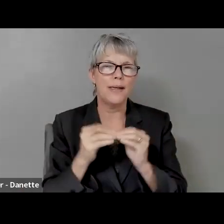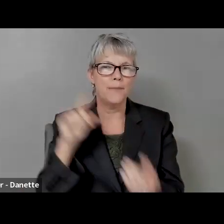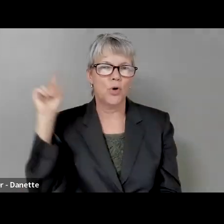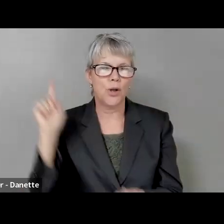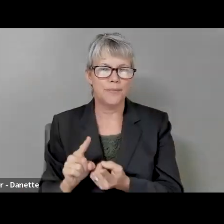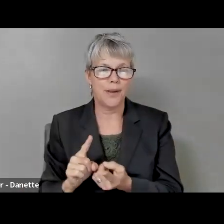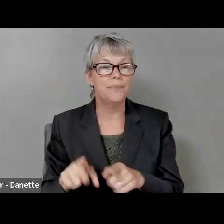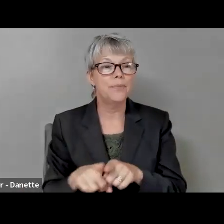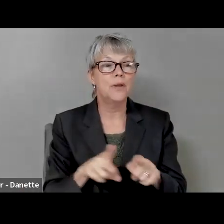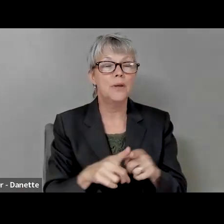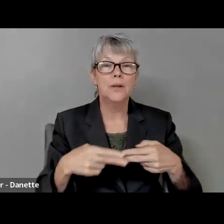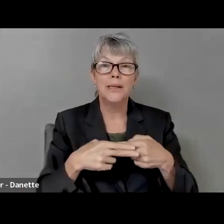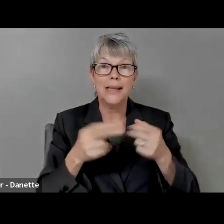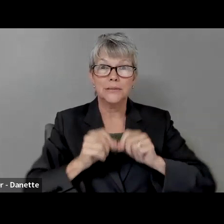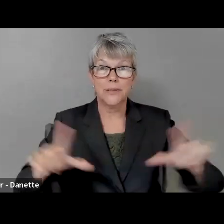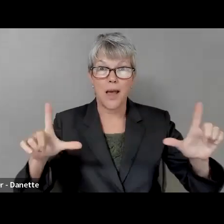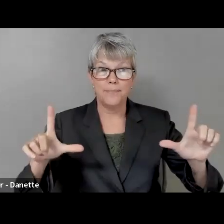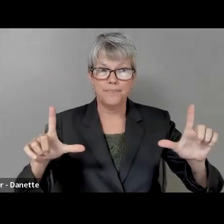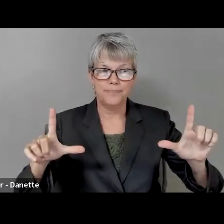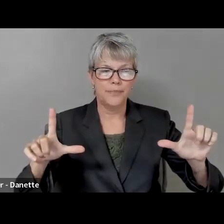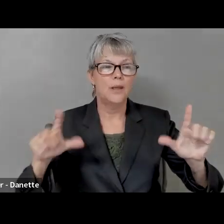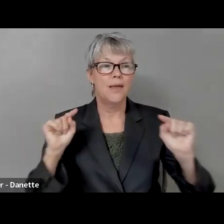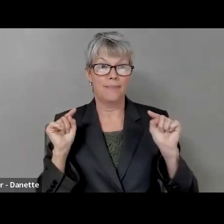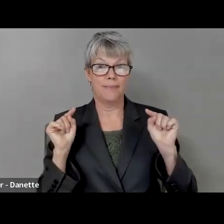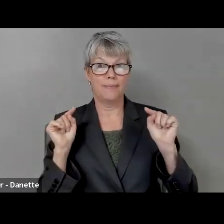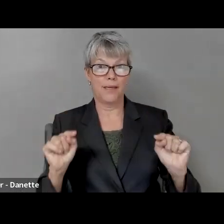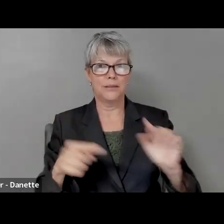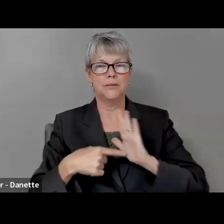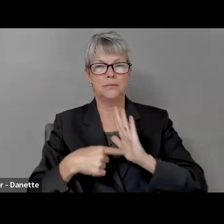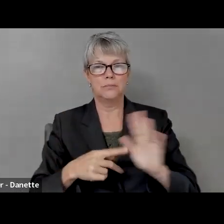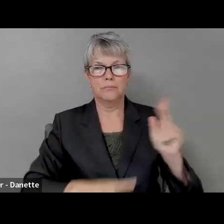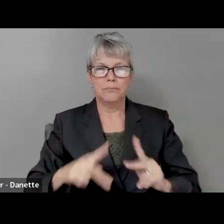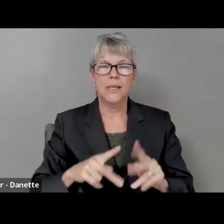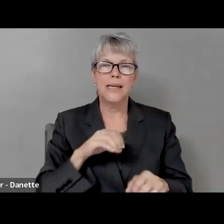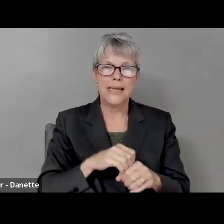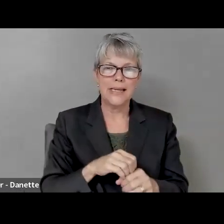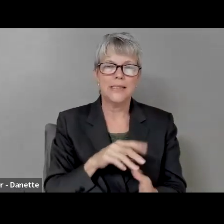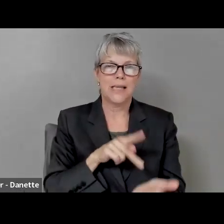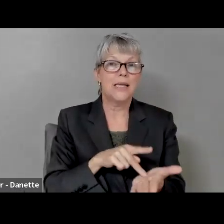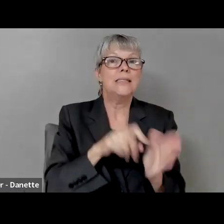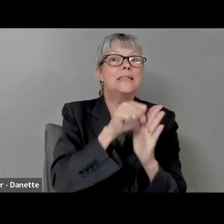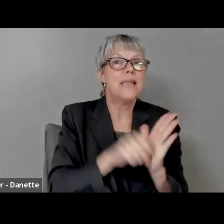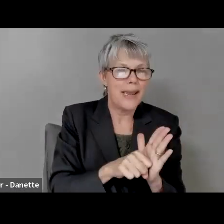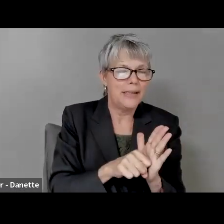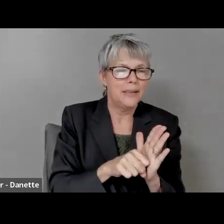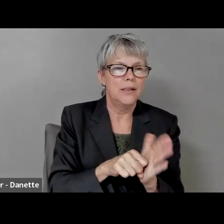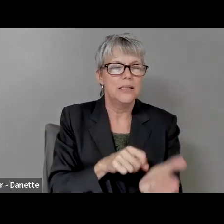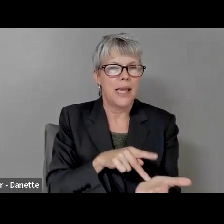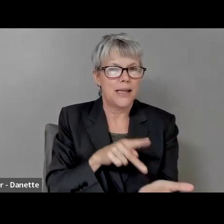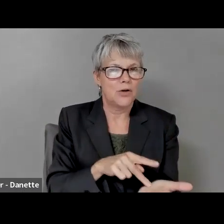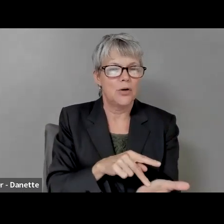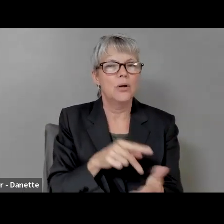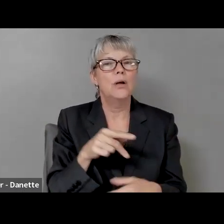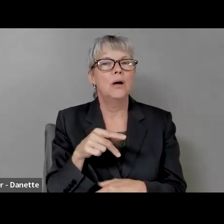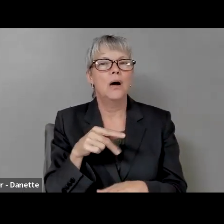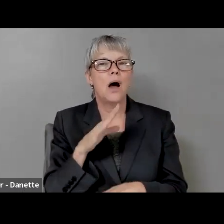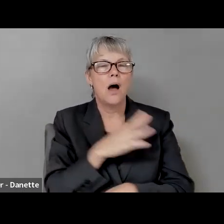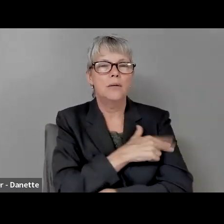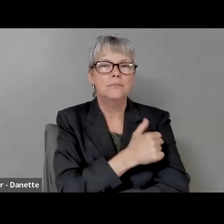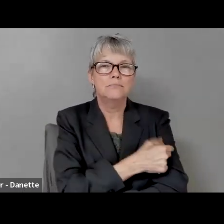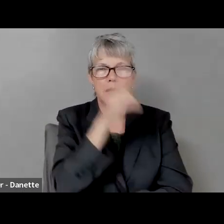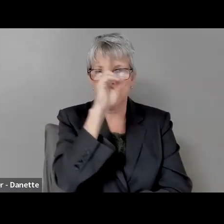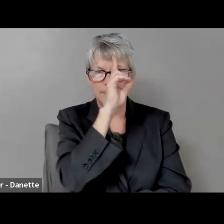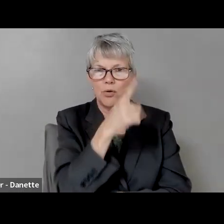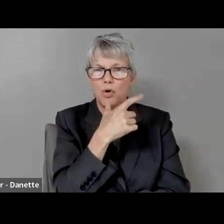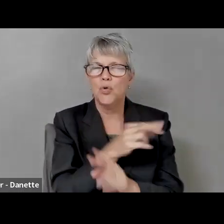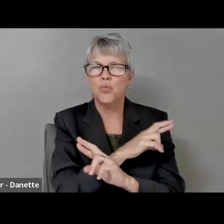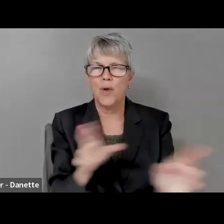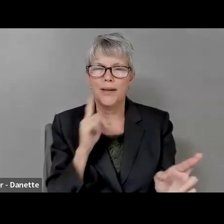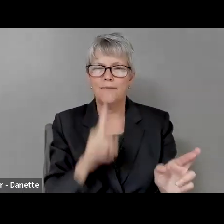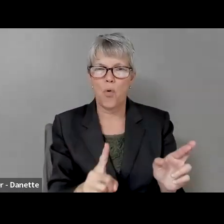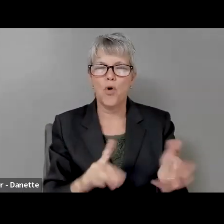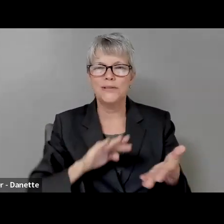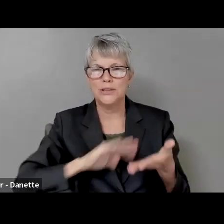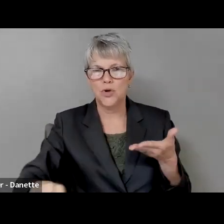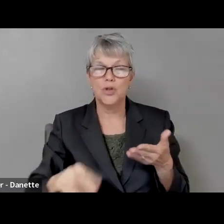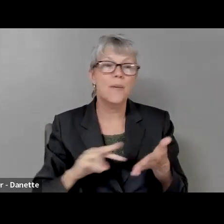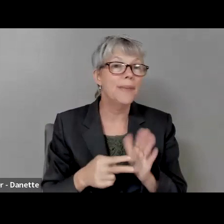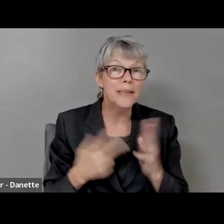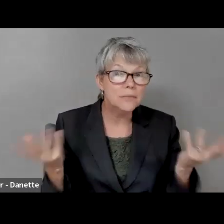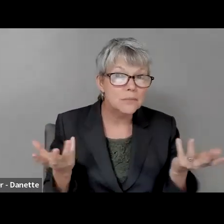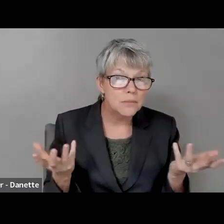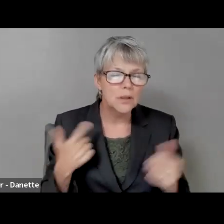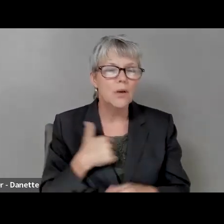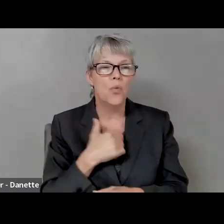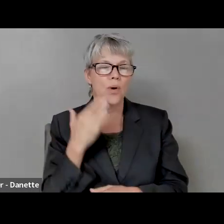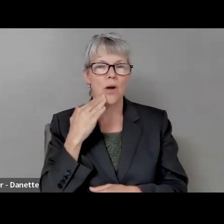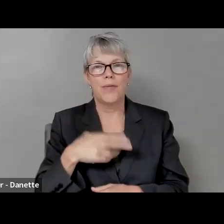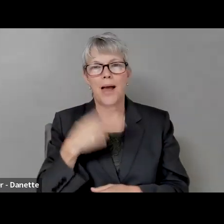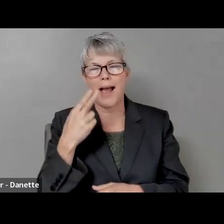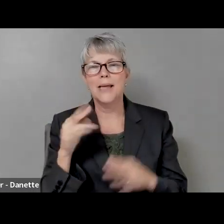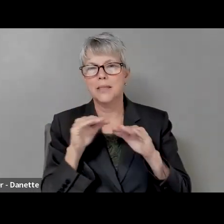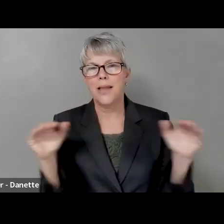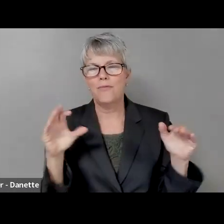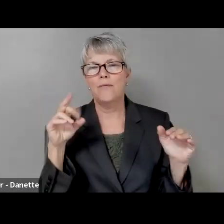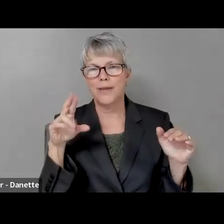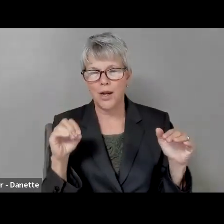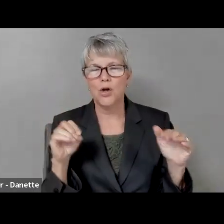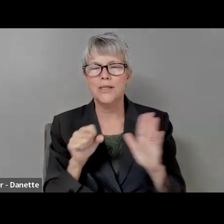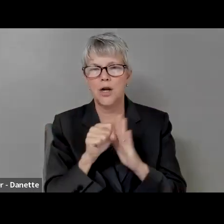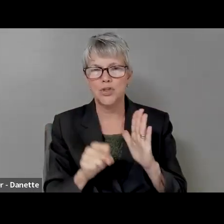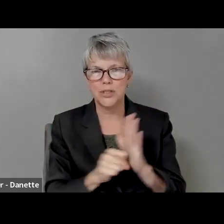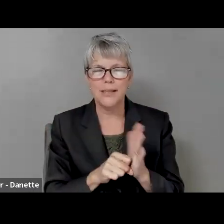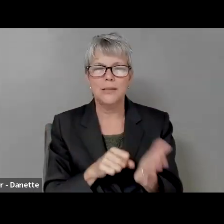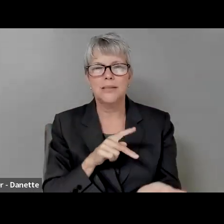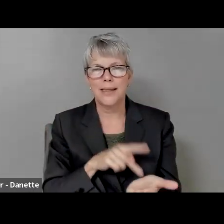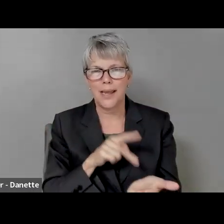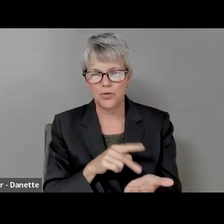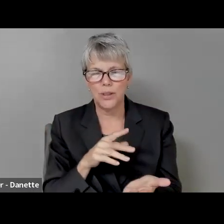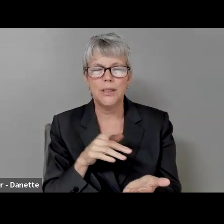Kelly Crosbie (she/her): So these are folks who are in a psychiatric estate psychiatric hospital are ready for discharge. So what does that mean? Someone who is completed there, and we know the highest level of care that we have, or our state psychiatric. I I mentioned at the top of the hour that we have